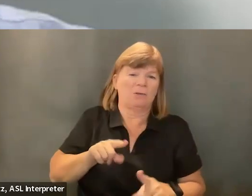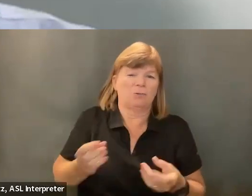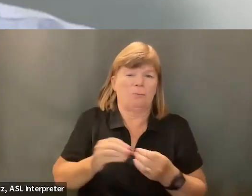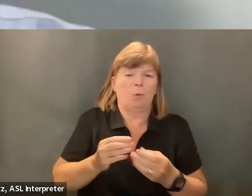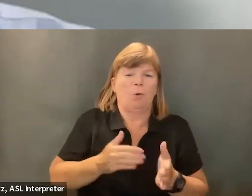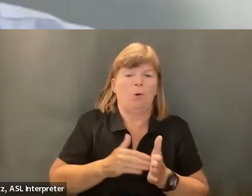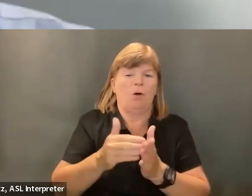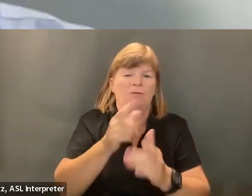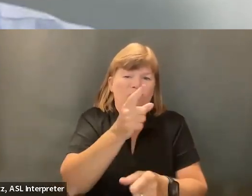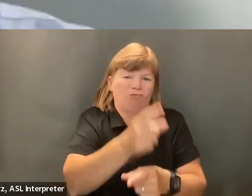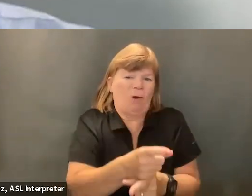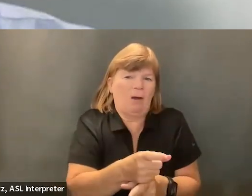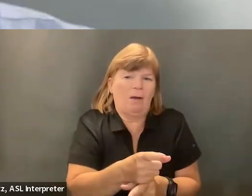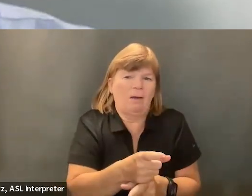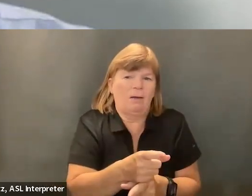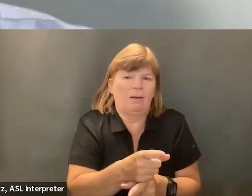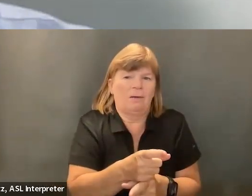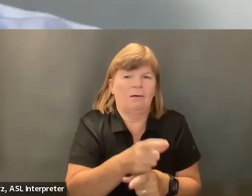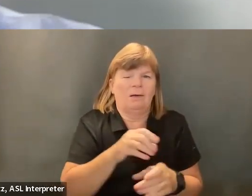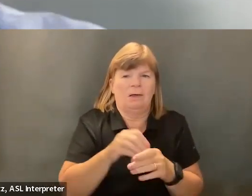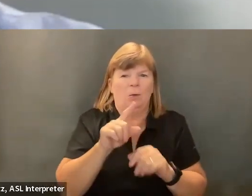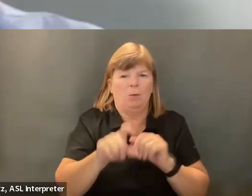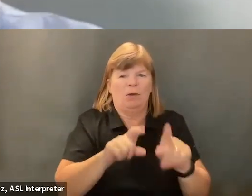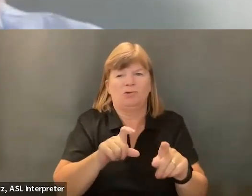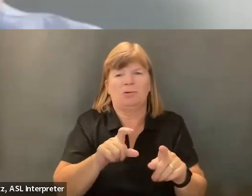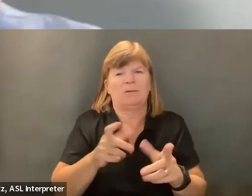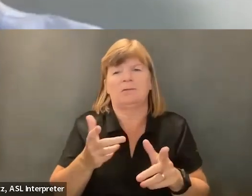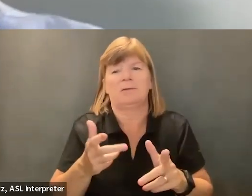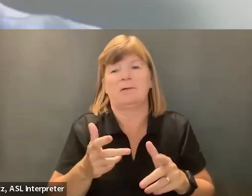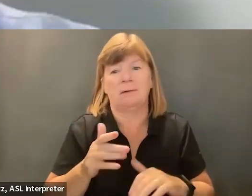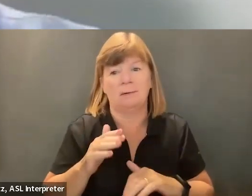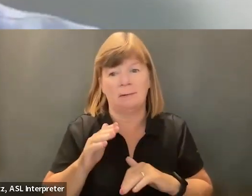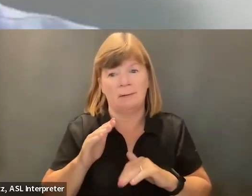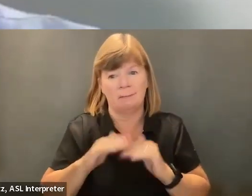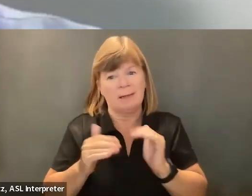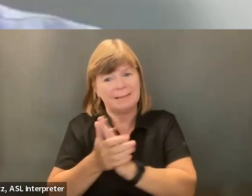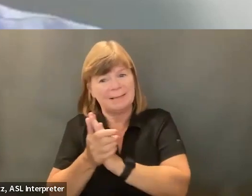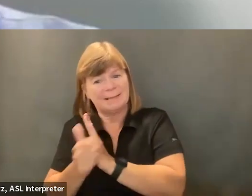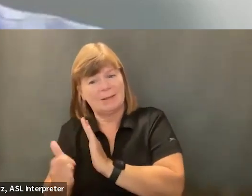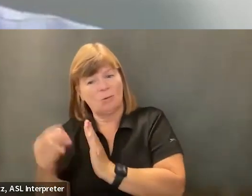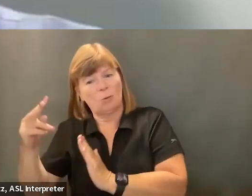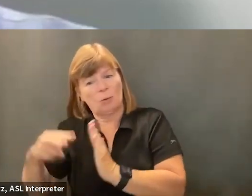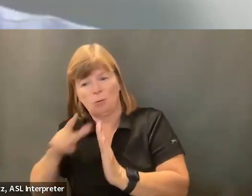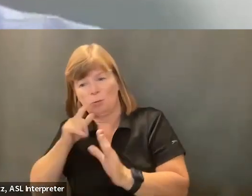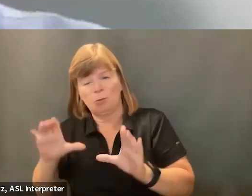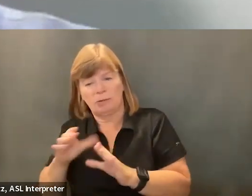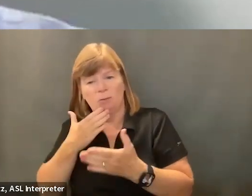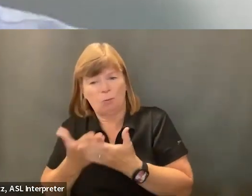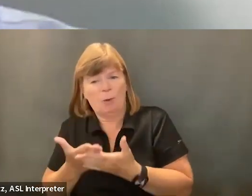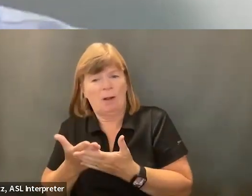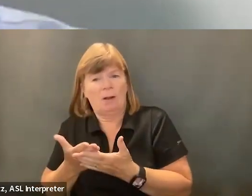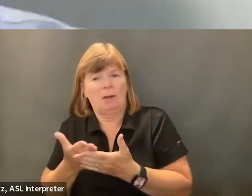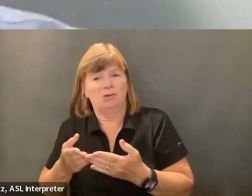and and questions about it then then skilled readers who did well in general tests of reading